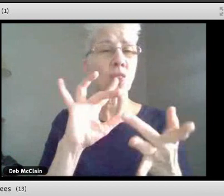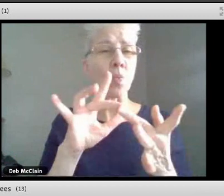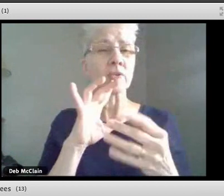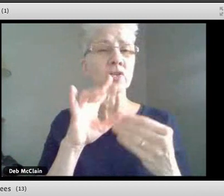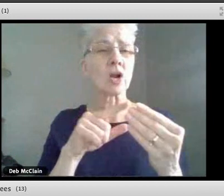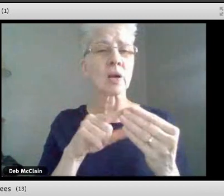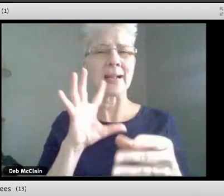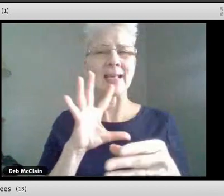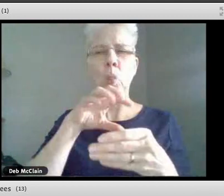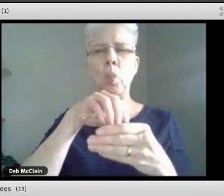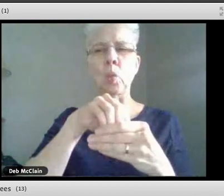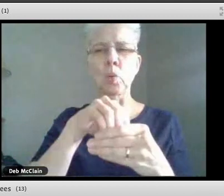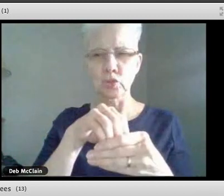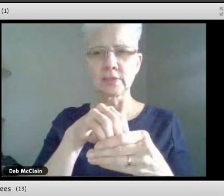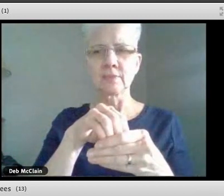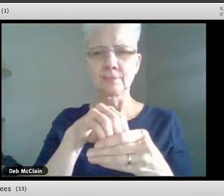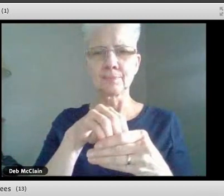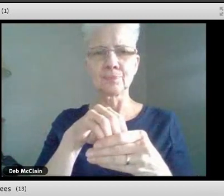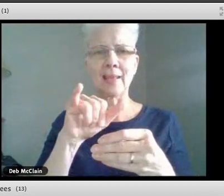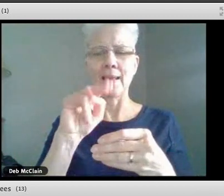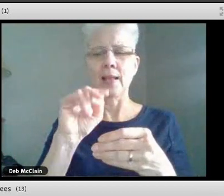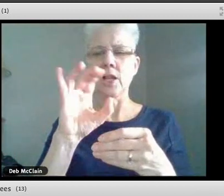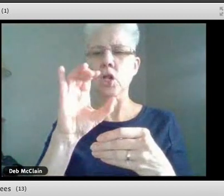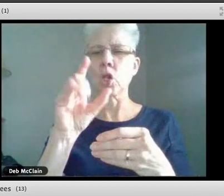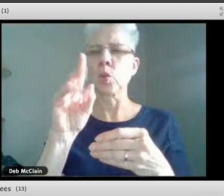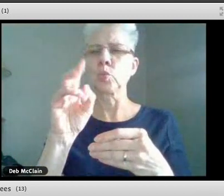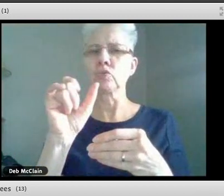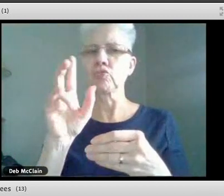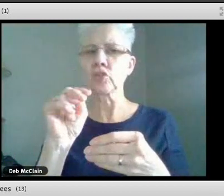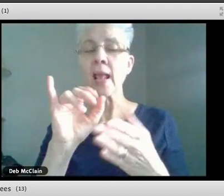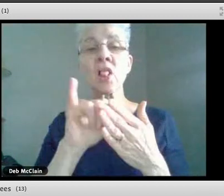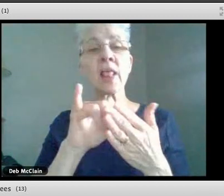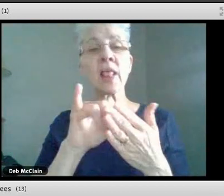and so what you're talking about is, with web accessibility,